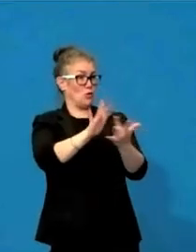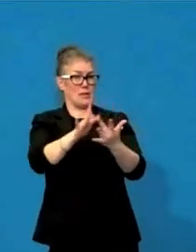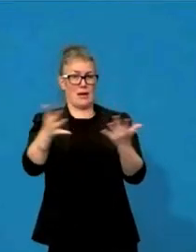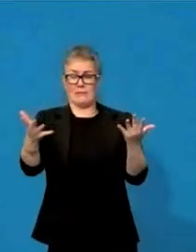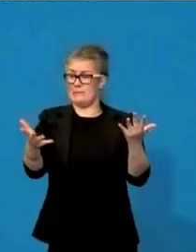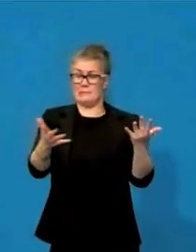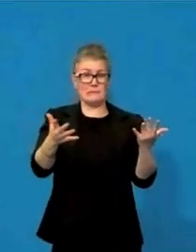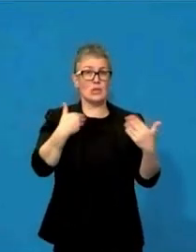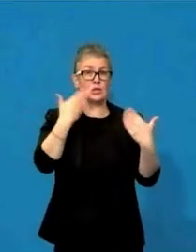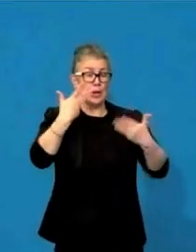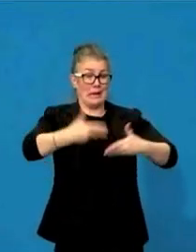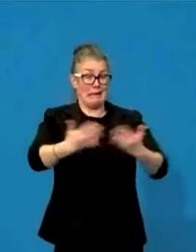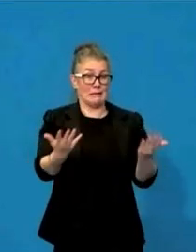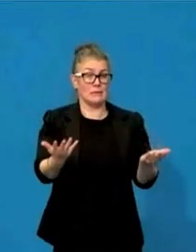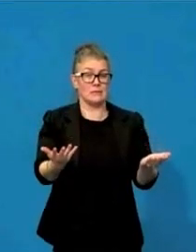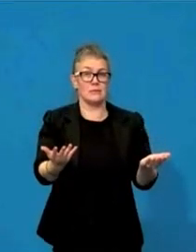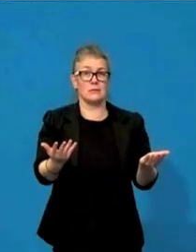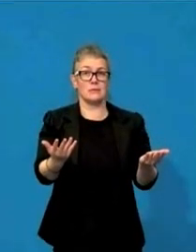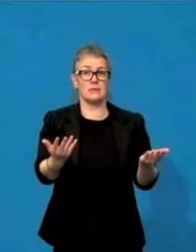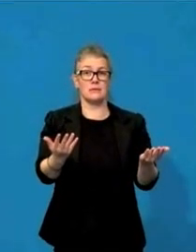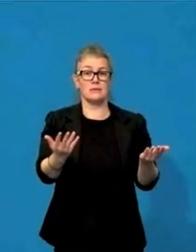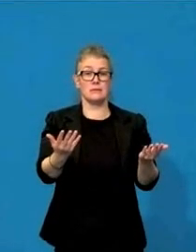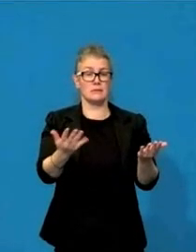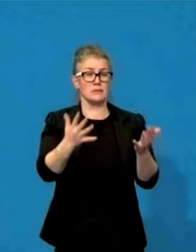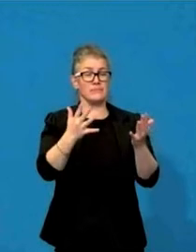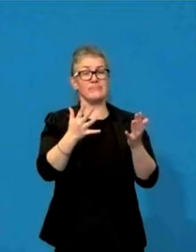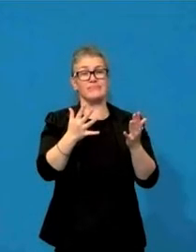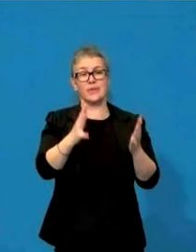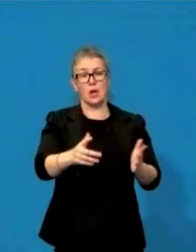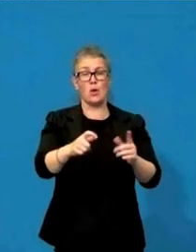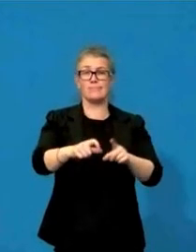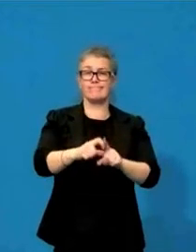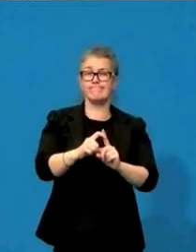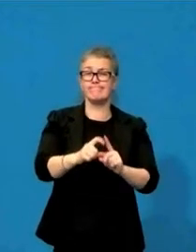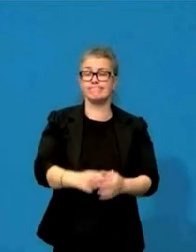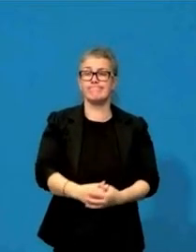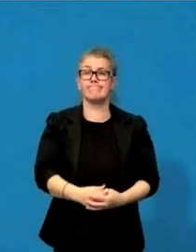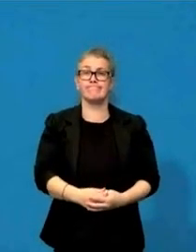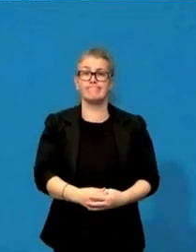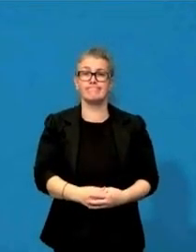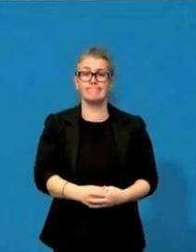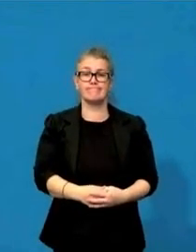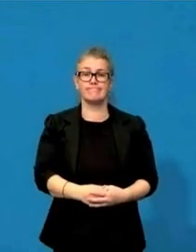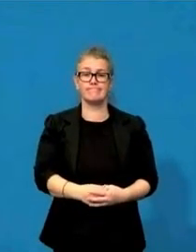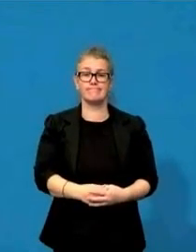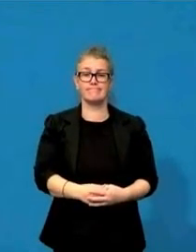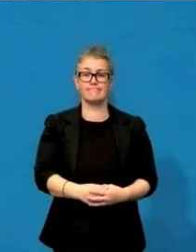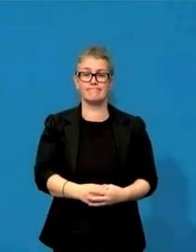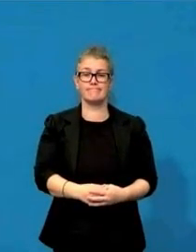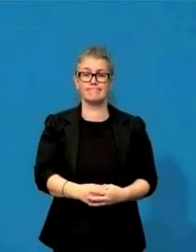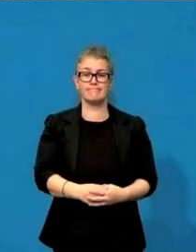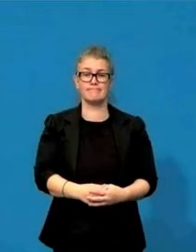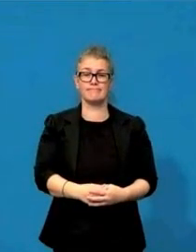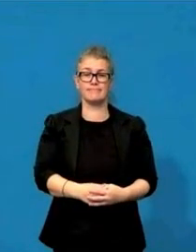So, yeah, just - a lot of difficulties from other family - individuals in the community